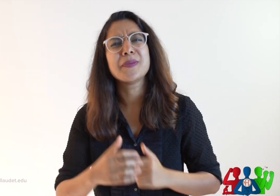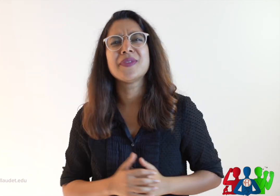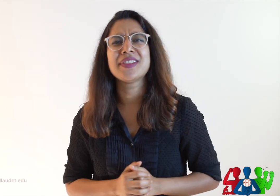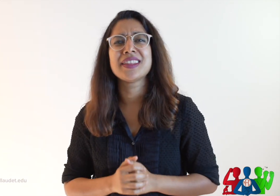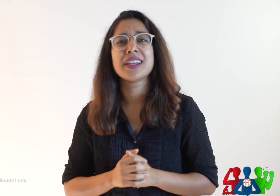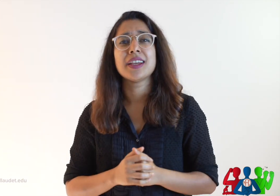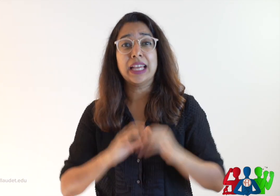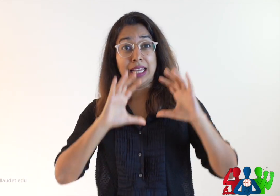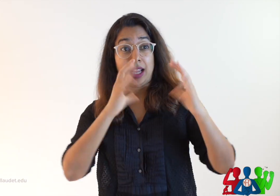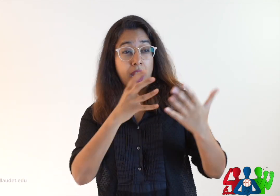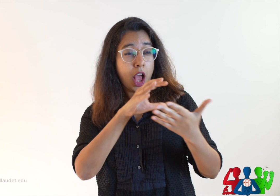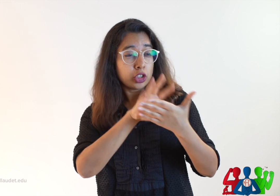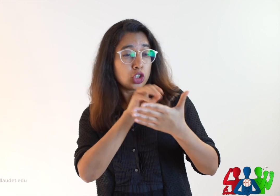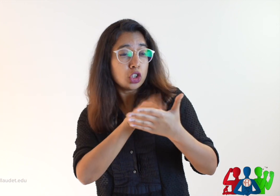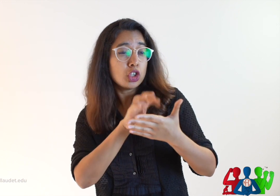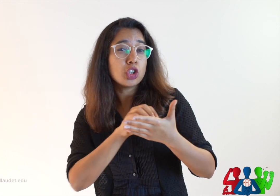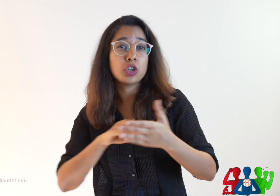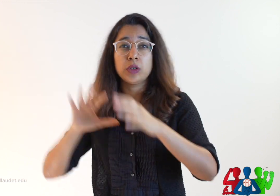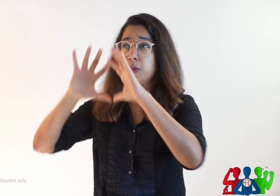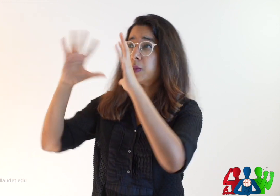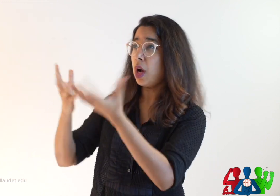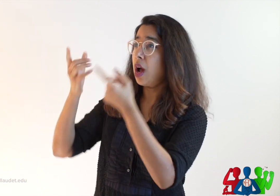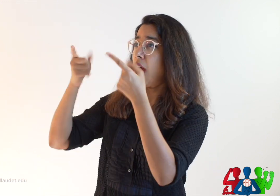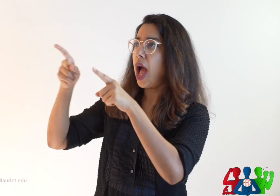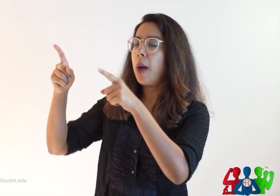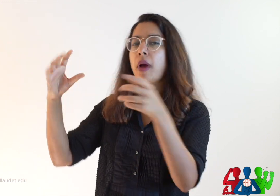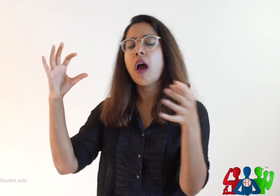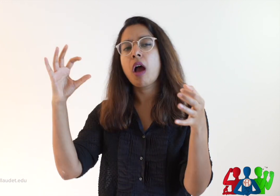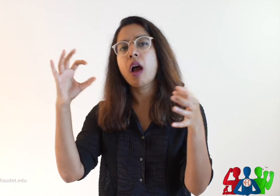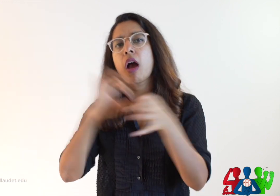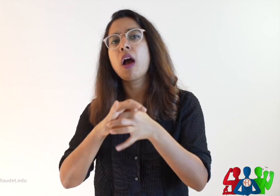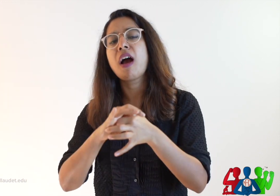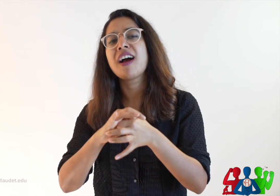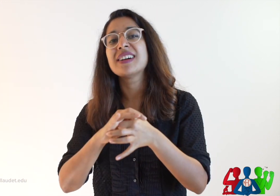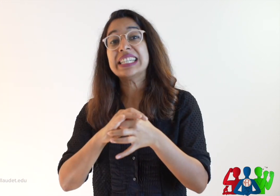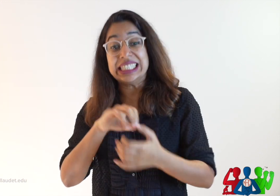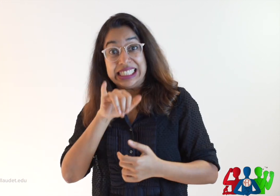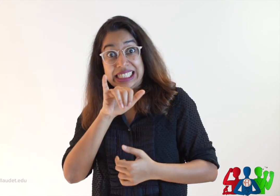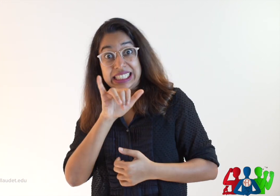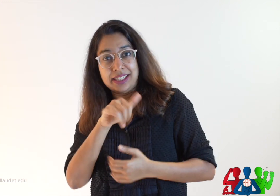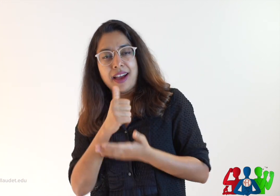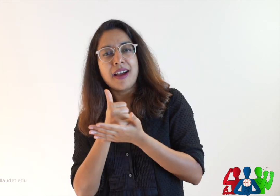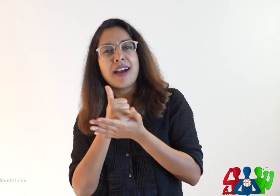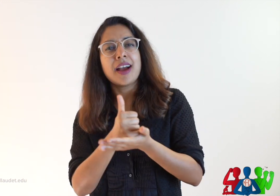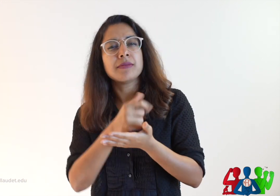As a result, students engage more in reading. They learn more about the world and make a connection there.